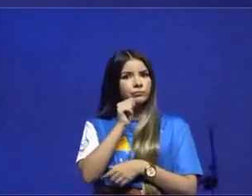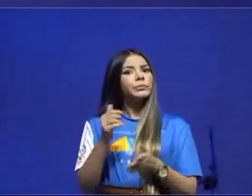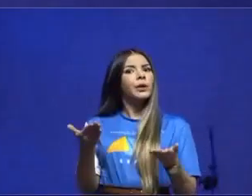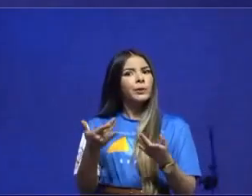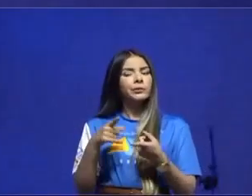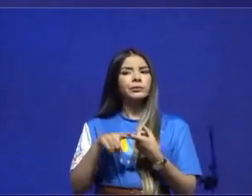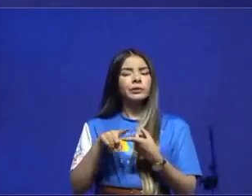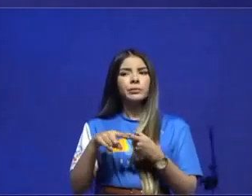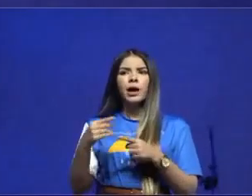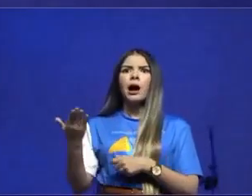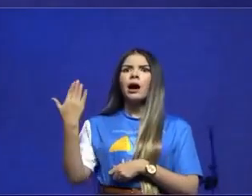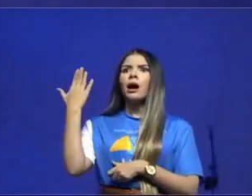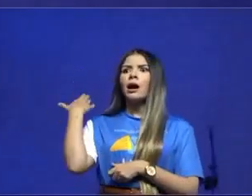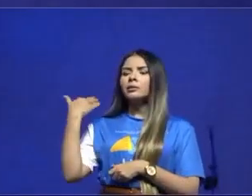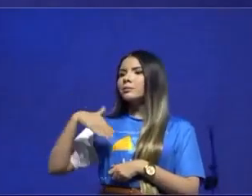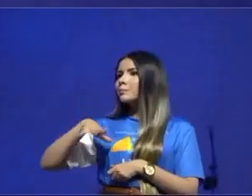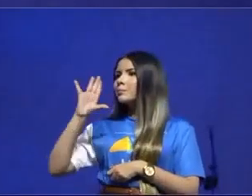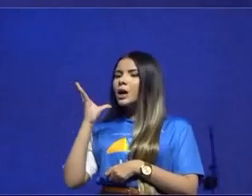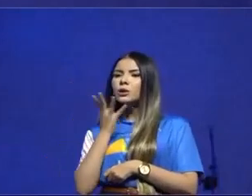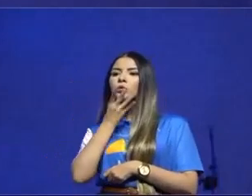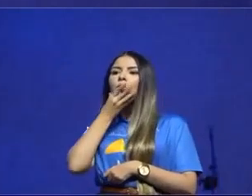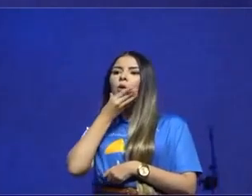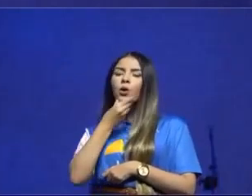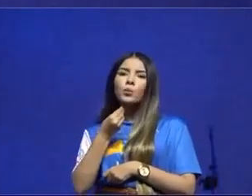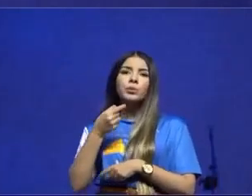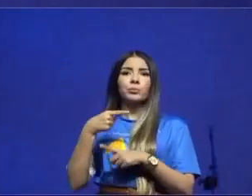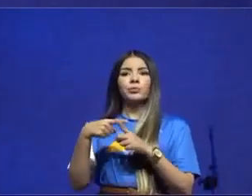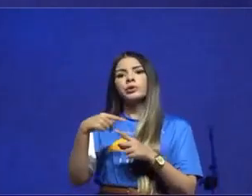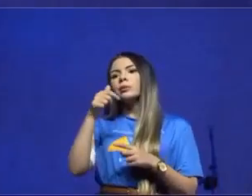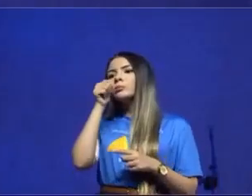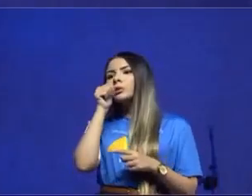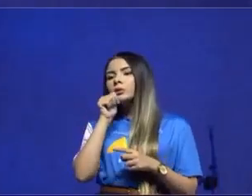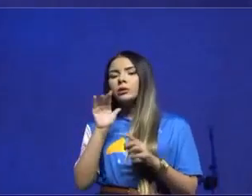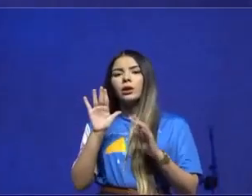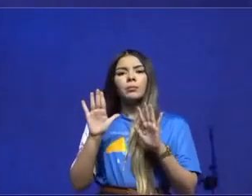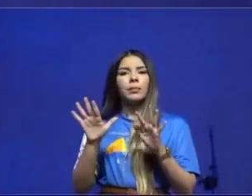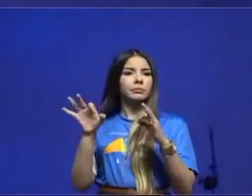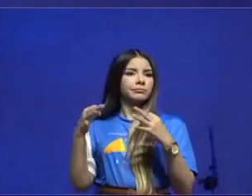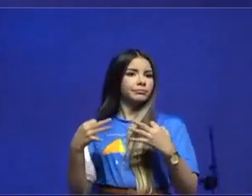the condition in girls is usually being more subtle, the diagnosis is sometimes delayed because of